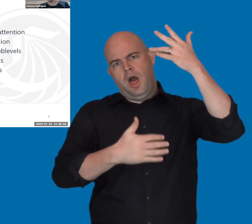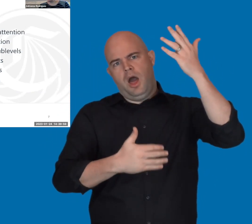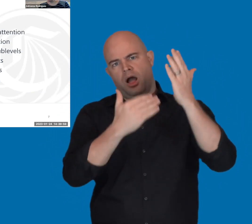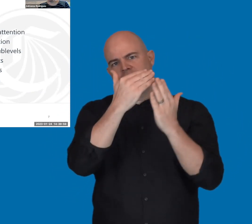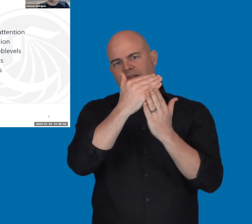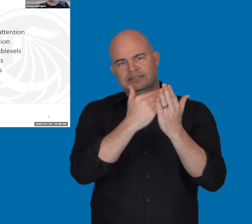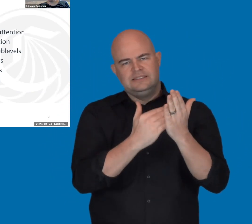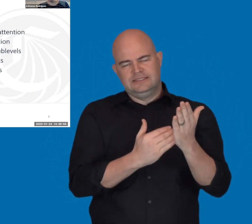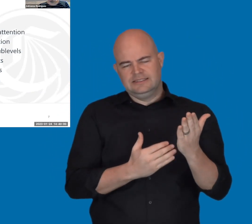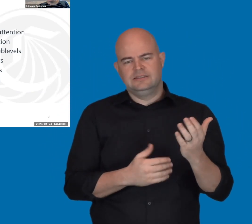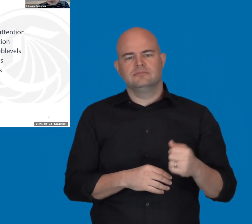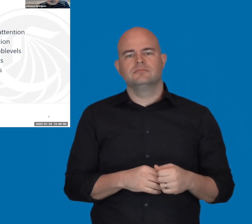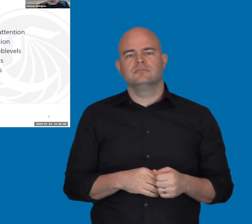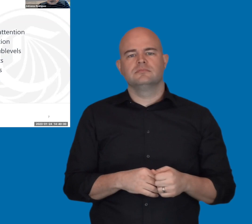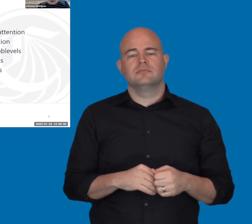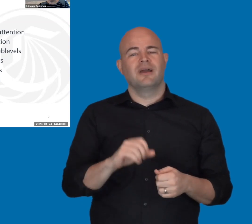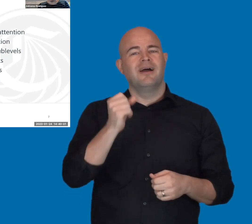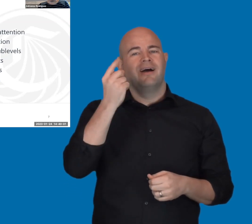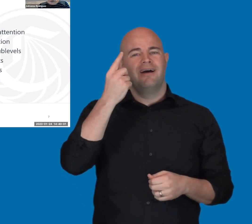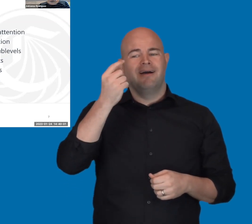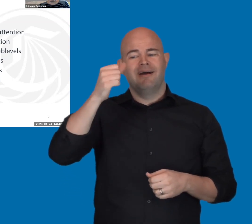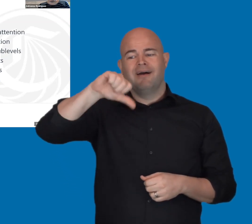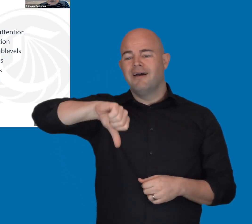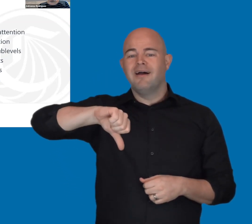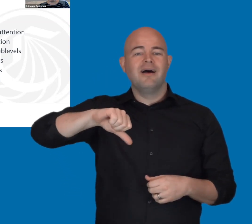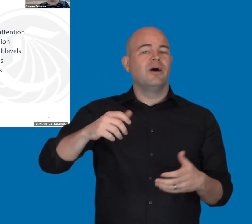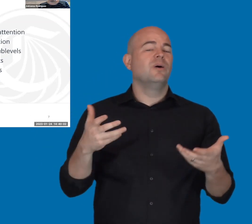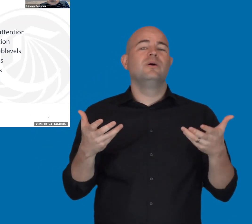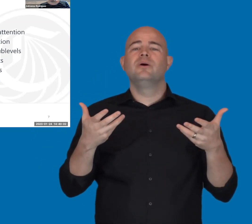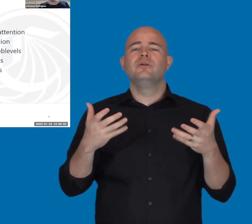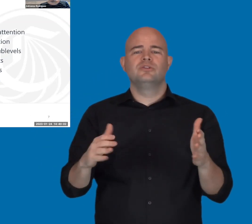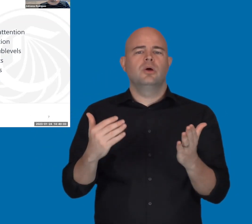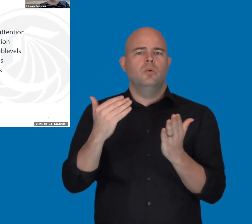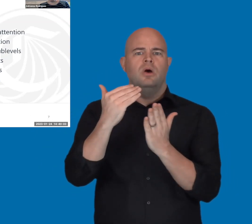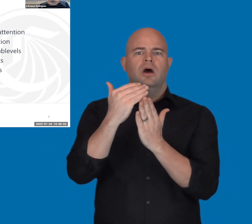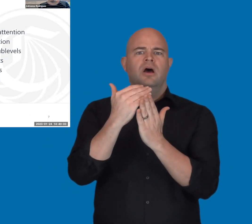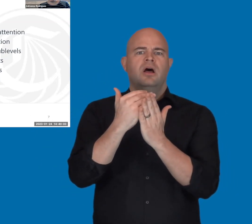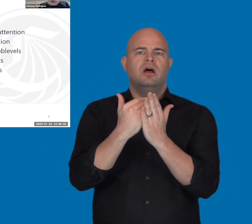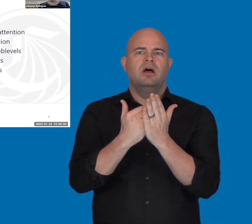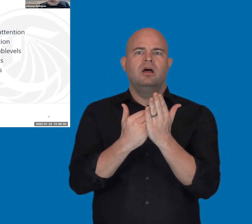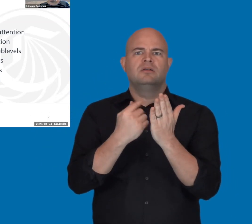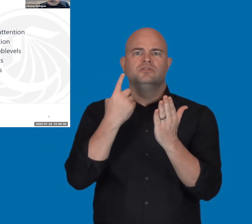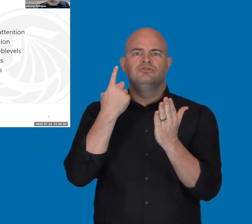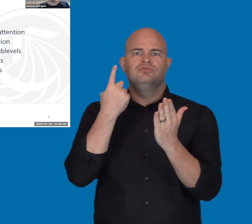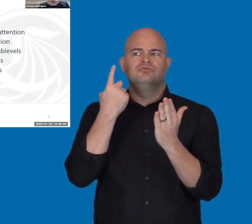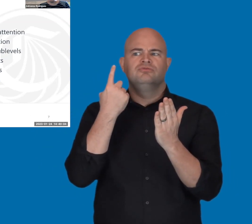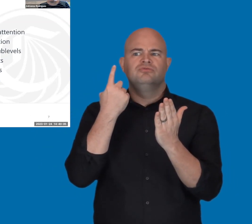Now, I've seen -- I've seen lists where essentially every bullet point is just a sentence